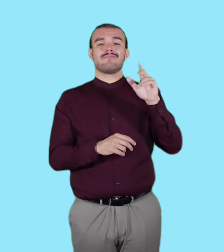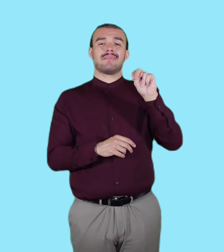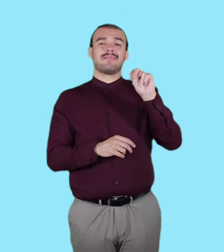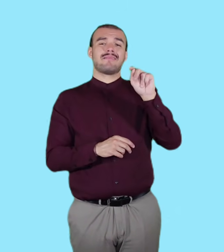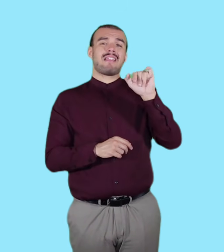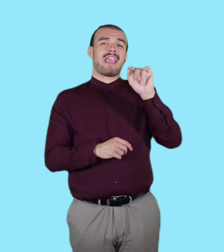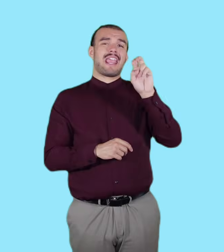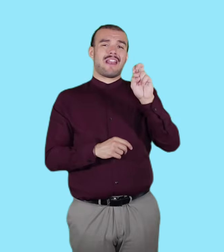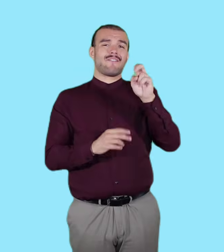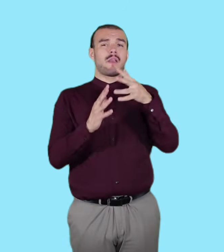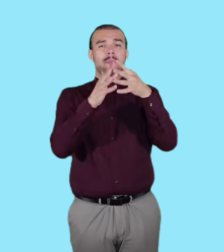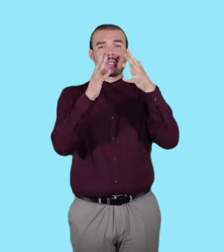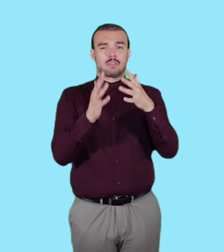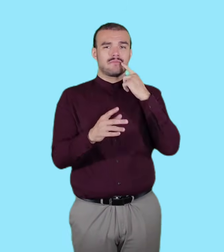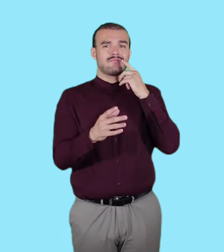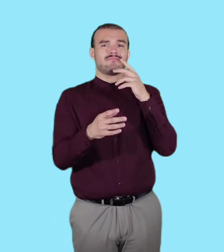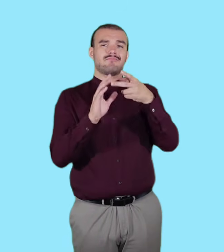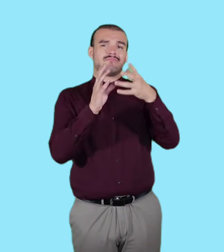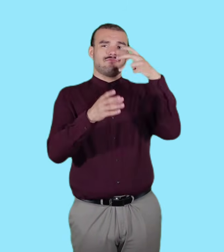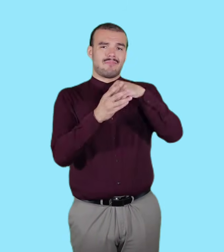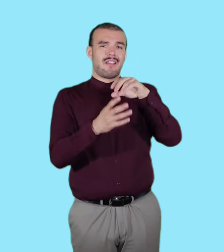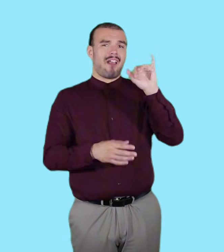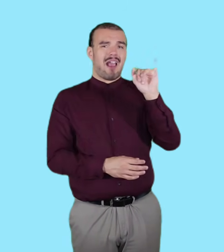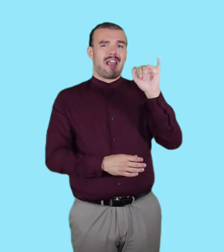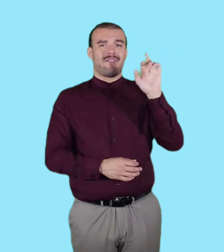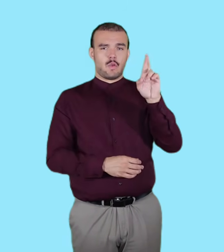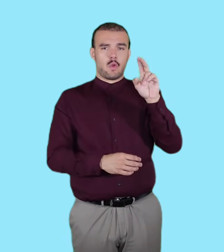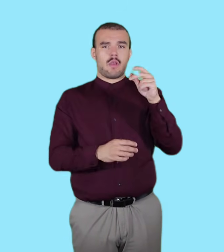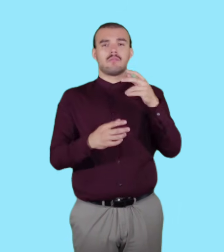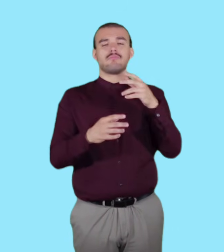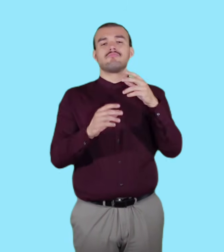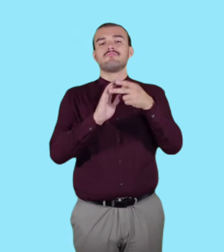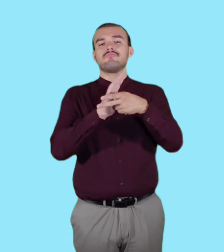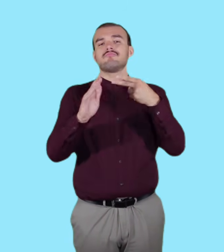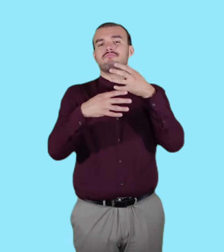referred to in the IFR as, quote, "American Indians,"